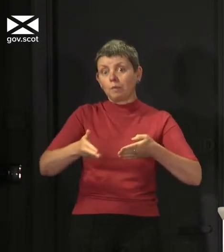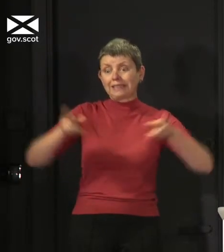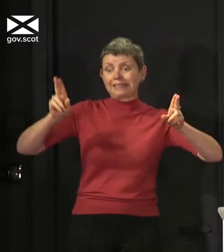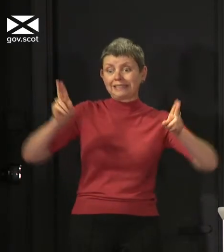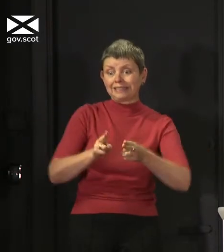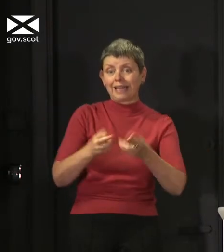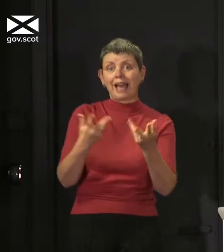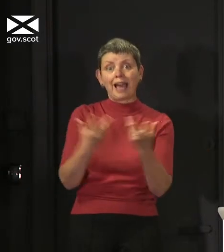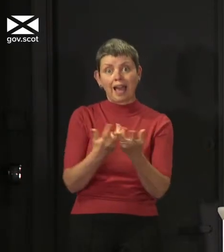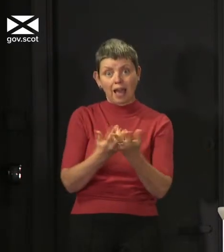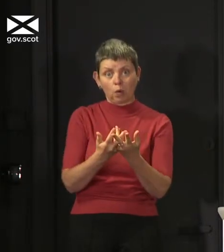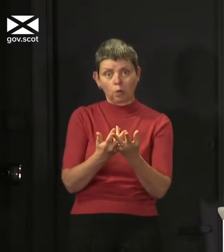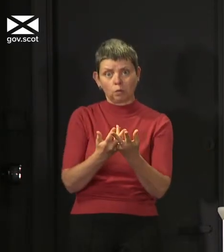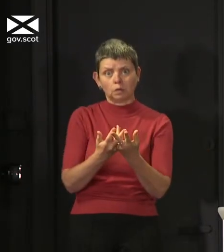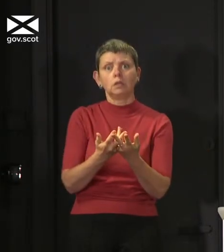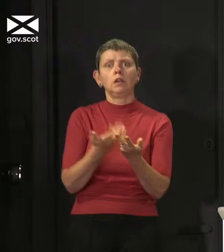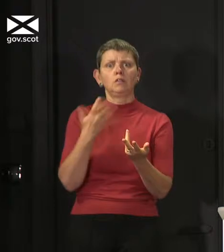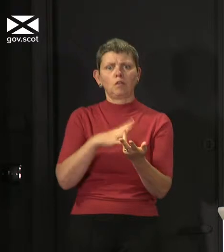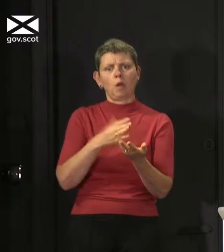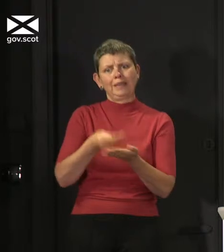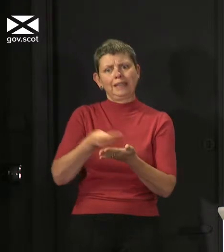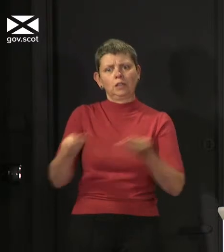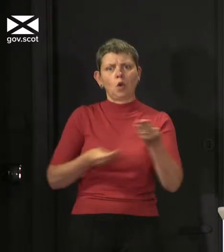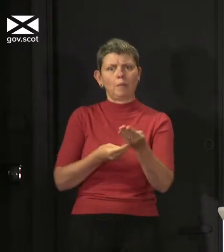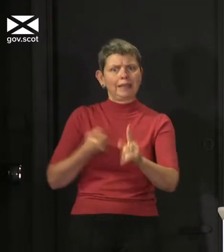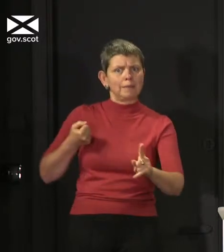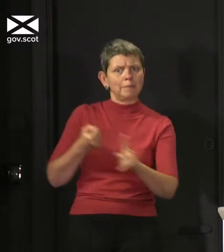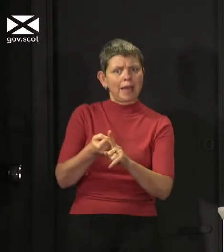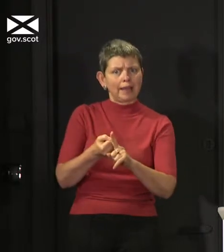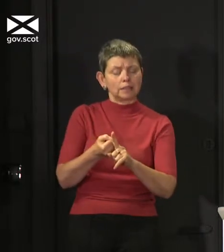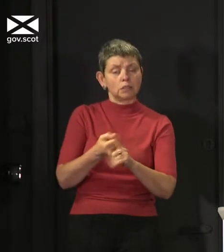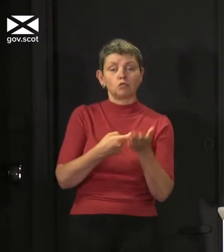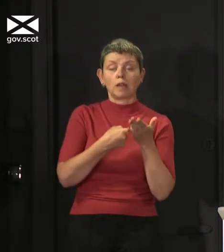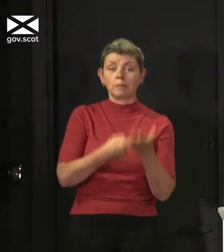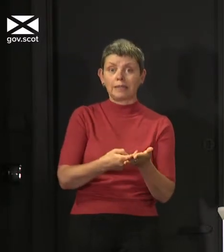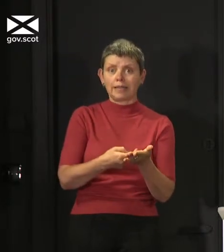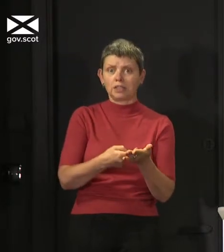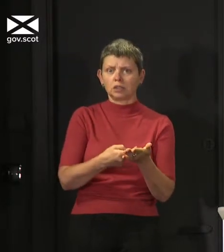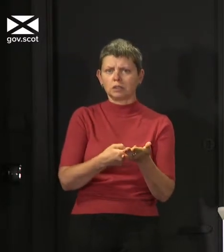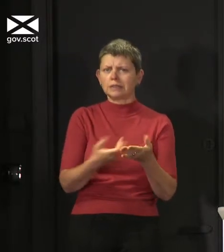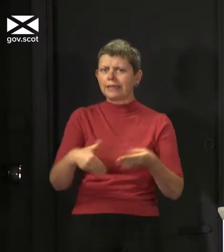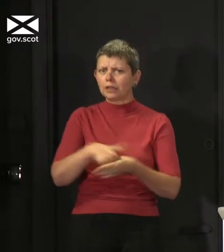impact of this crisis continues. These recommendations include supporting the retention of as many